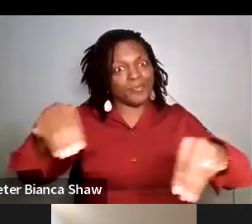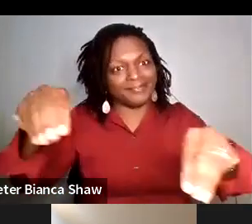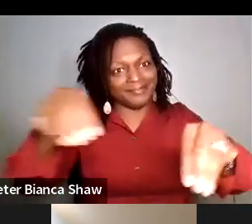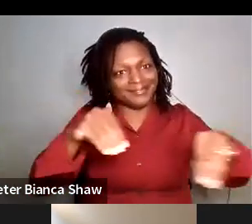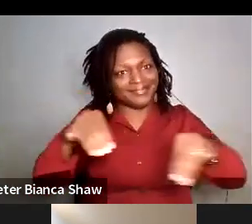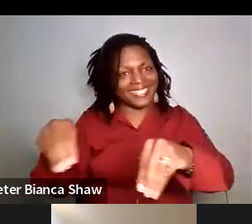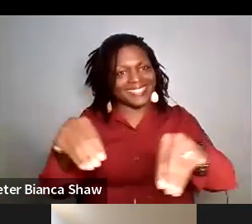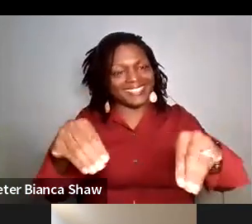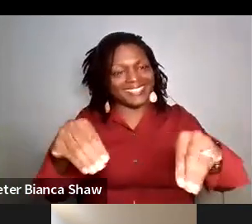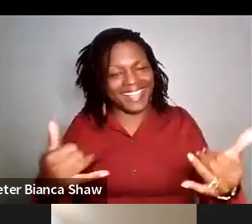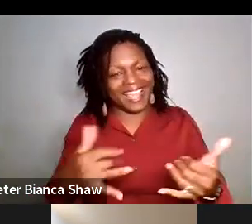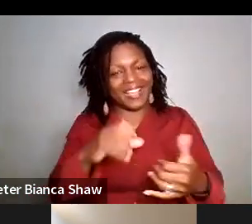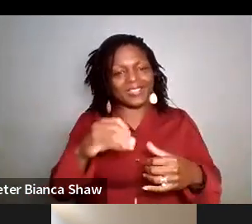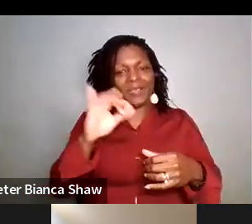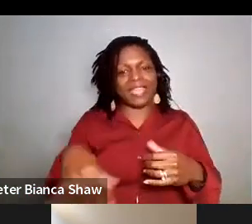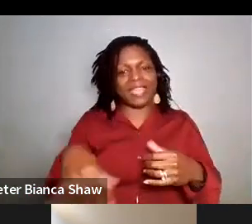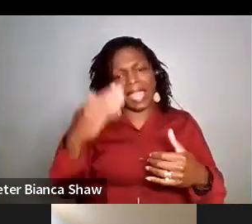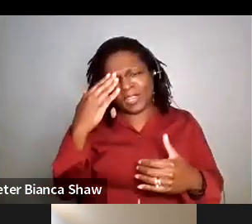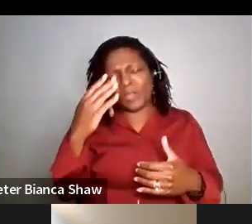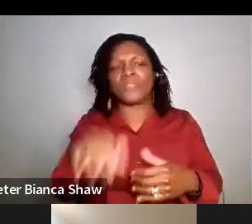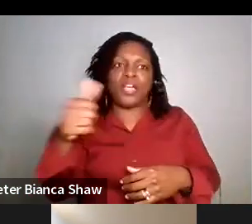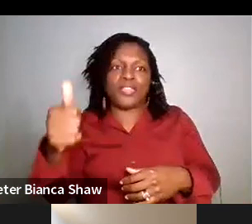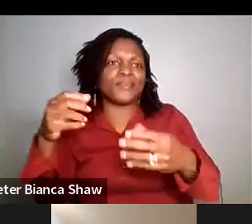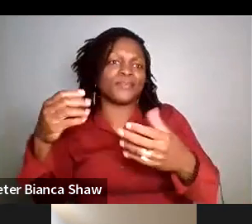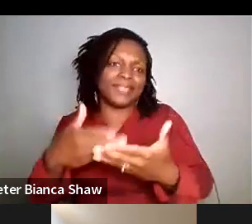I share and so but that was one way for us to connect connect.